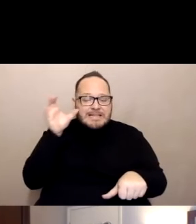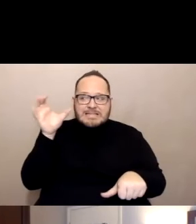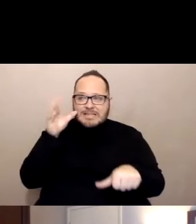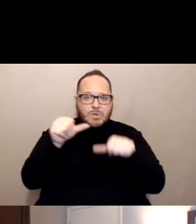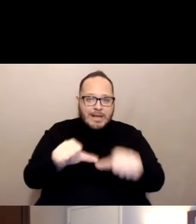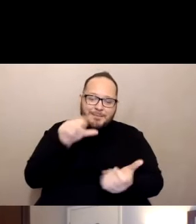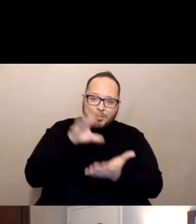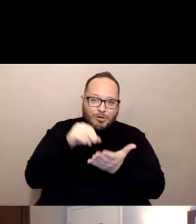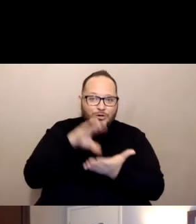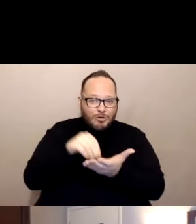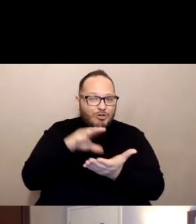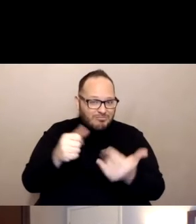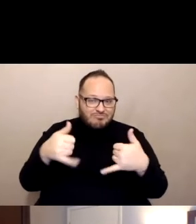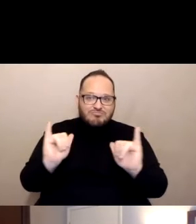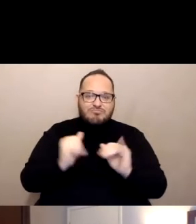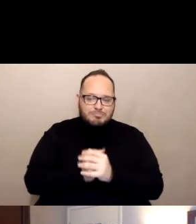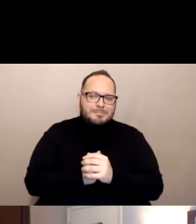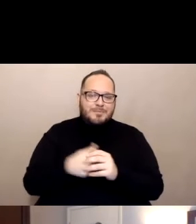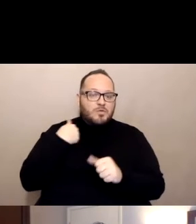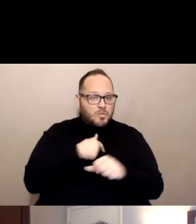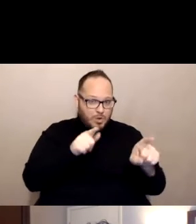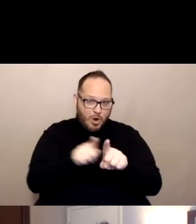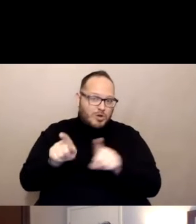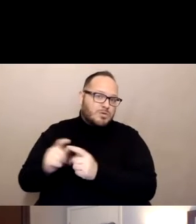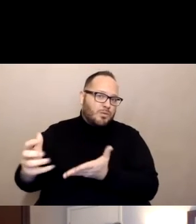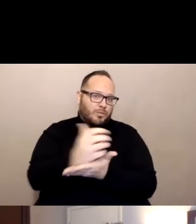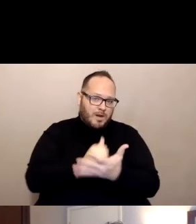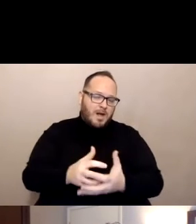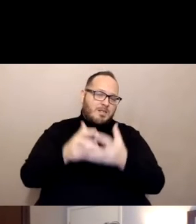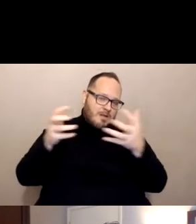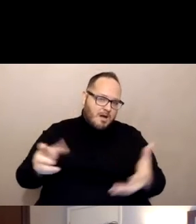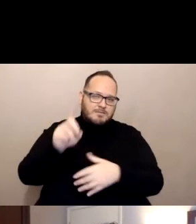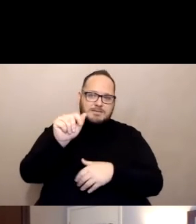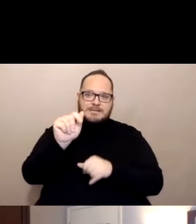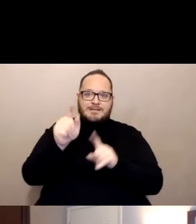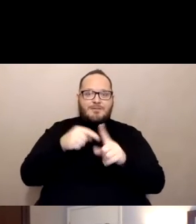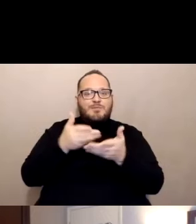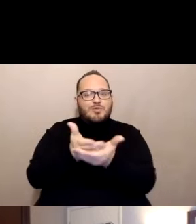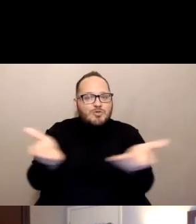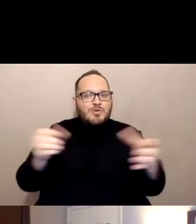We also get a lot of data from you all in the community. We hear your feedback, your stories,